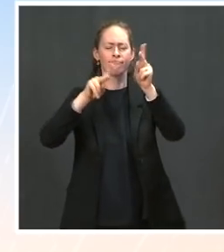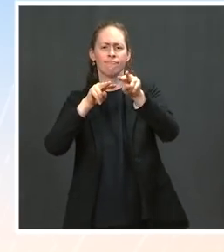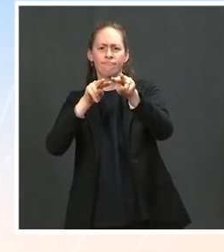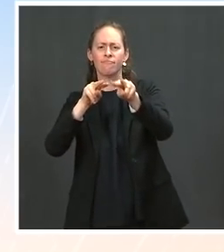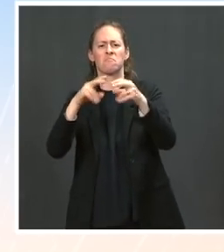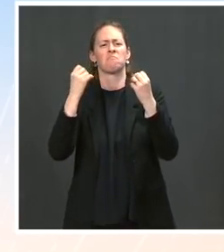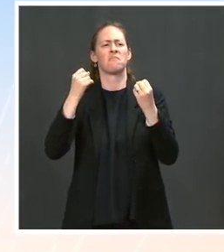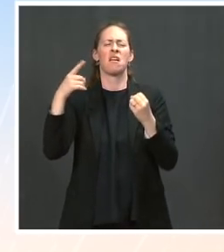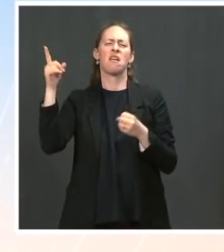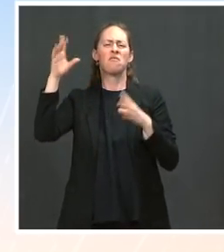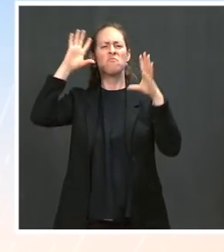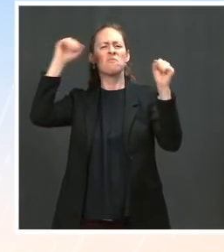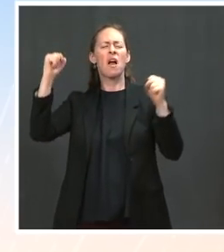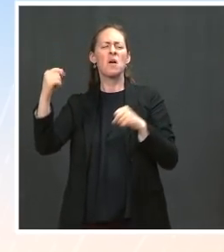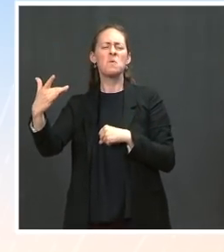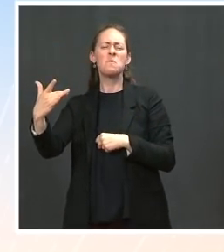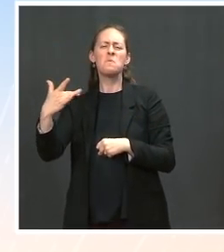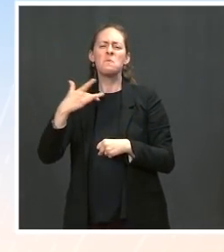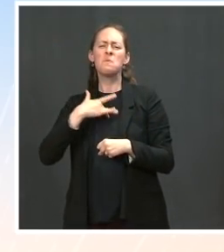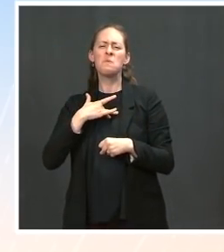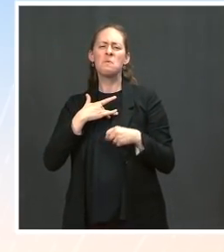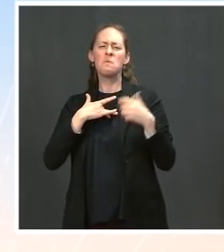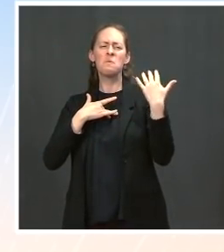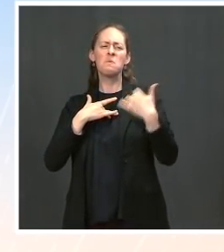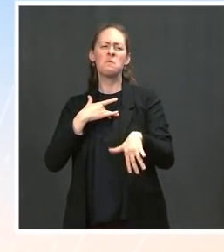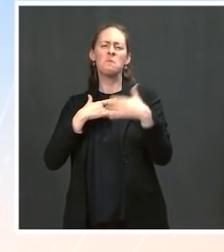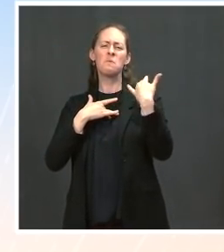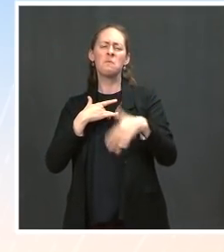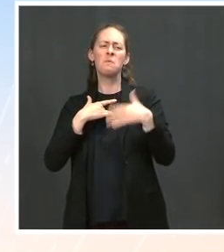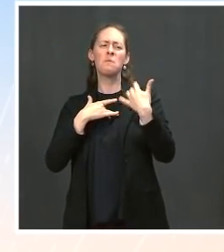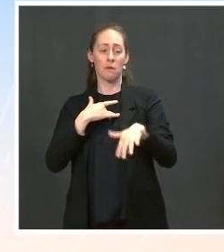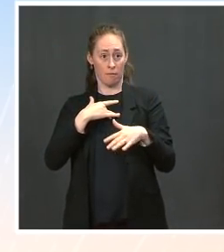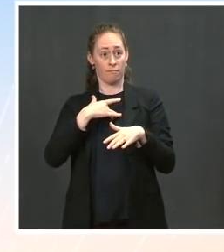he was moved by his conversations with the family yesterday. He knows the family.